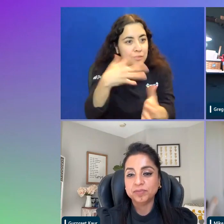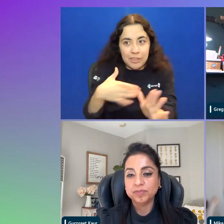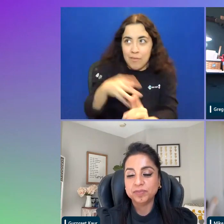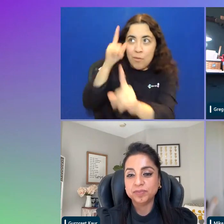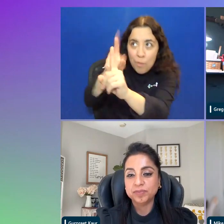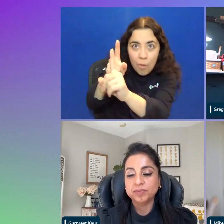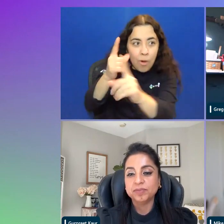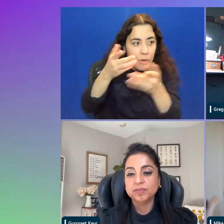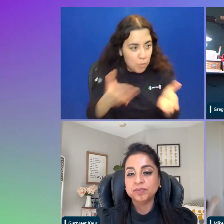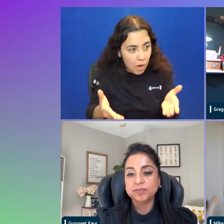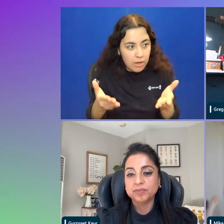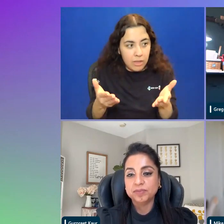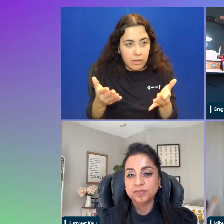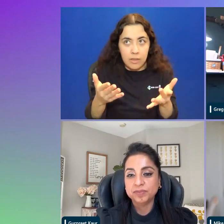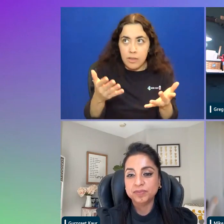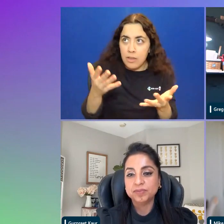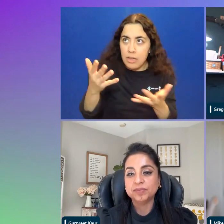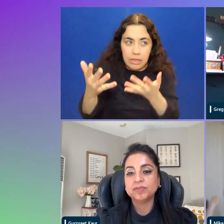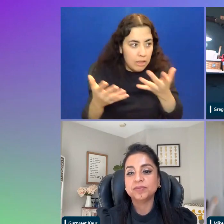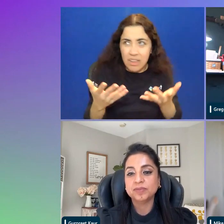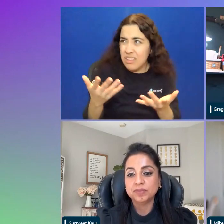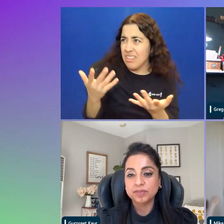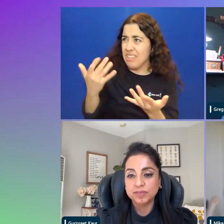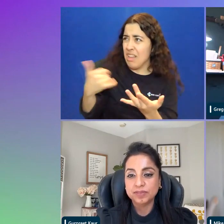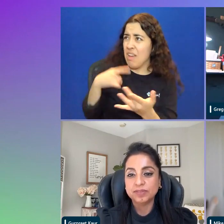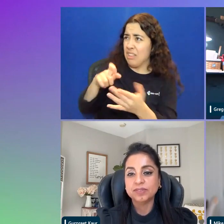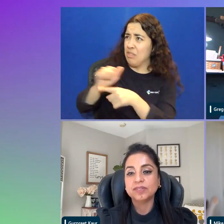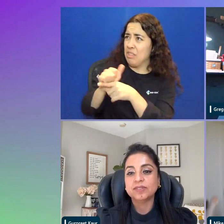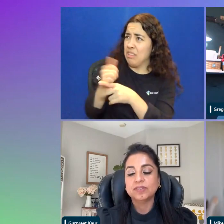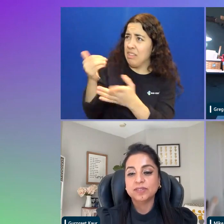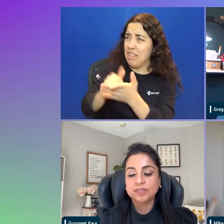of achieving this with a product, then they're like, well, I need the training again. We're like, okay, we can do that